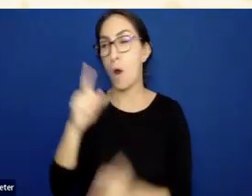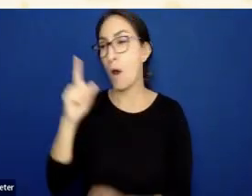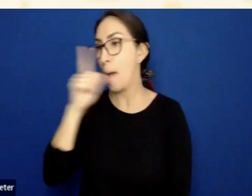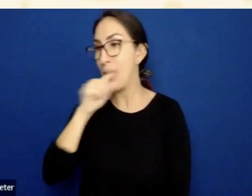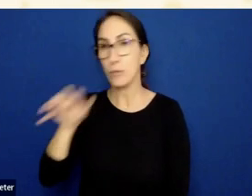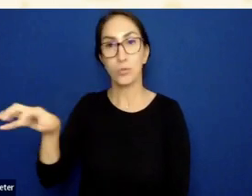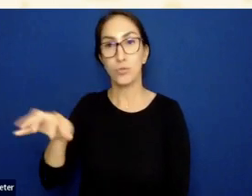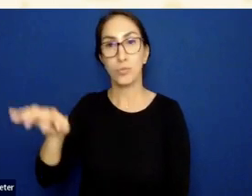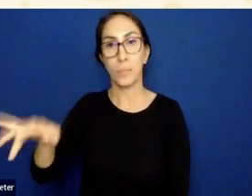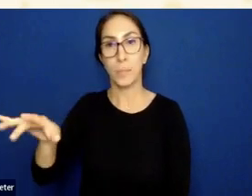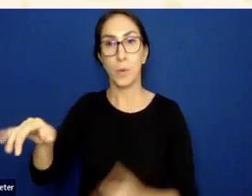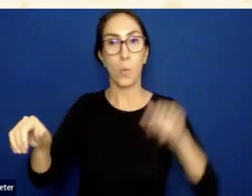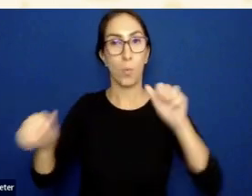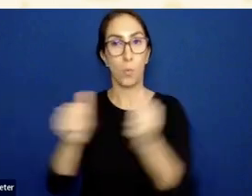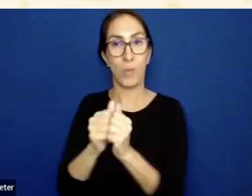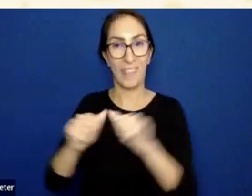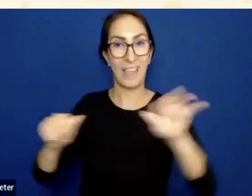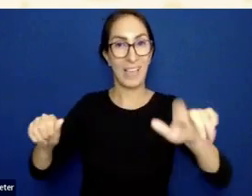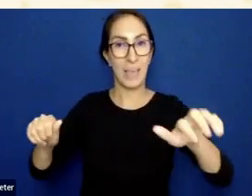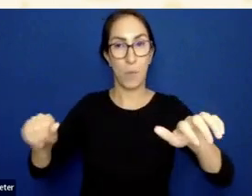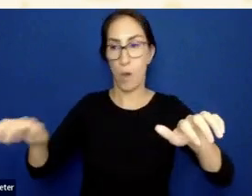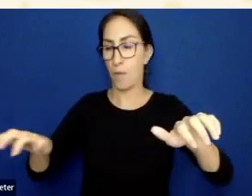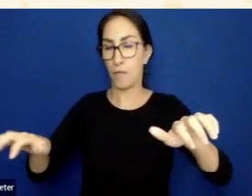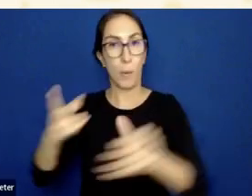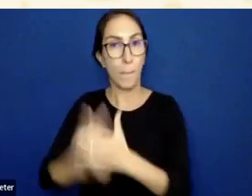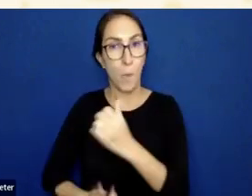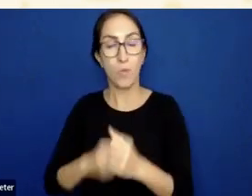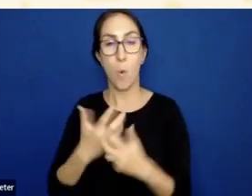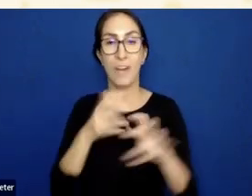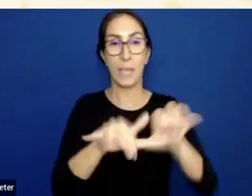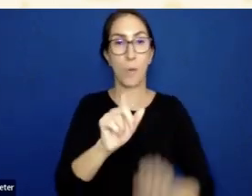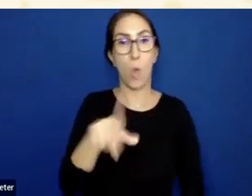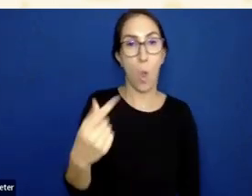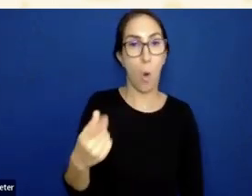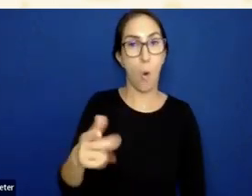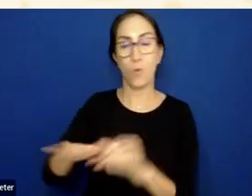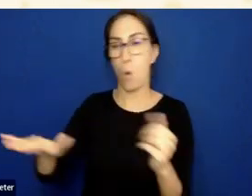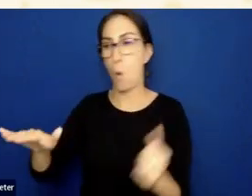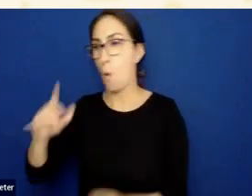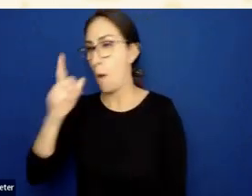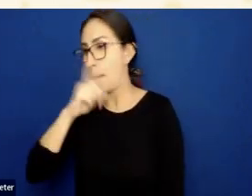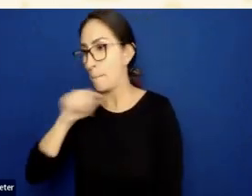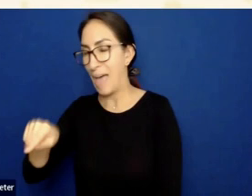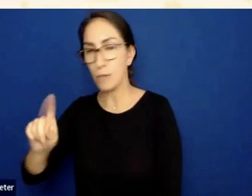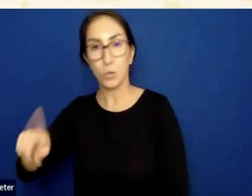or just using the keyword itself and just the mouse pad from our laptop.